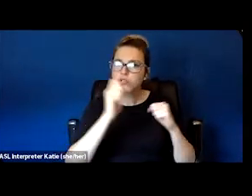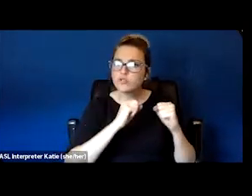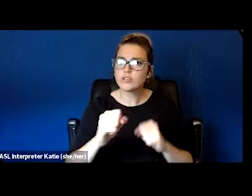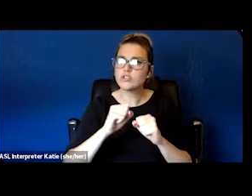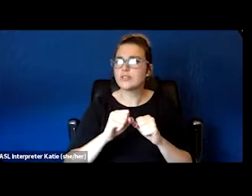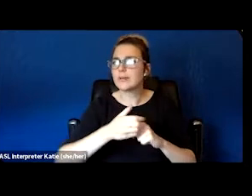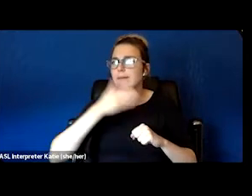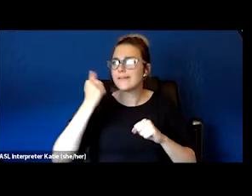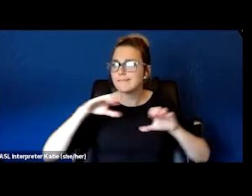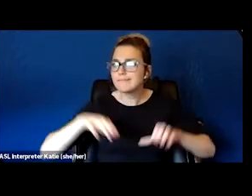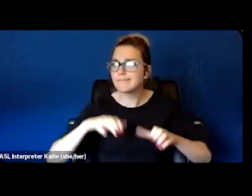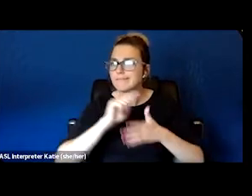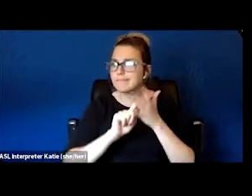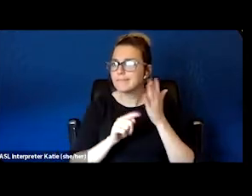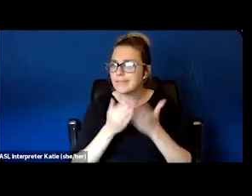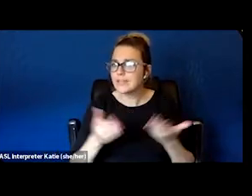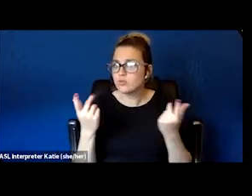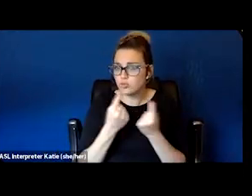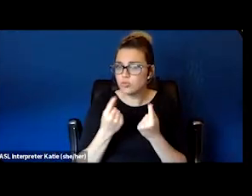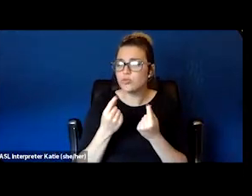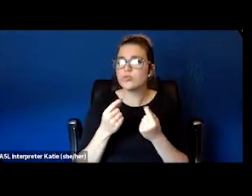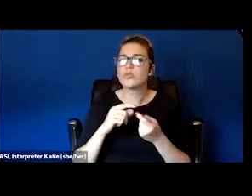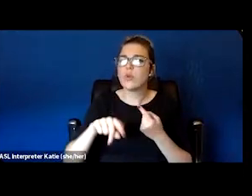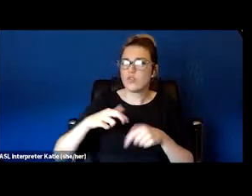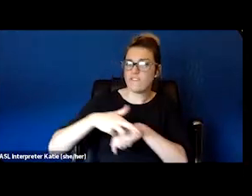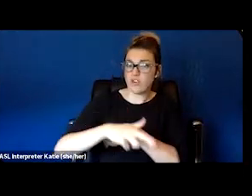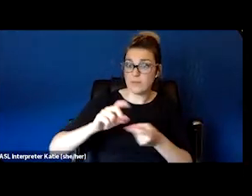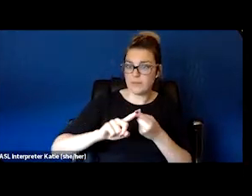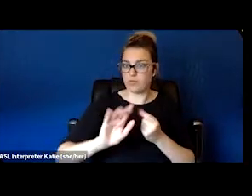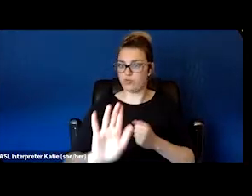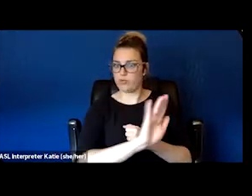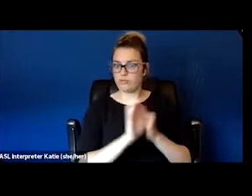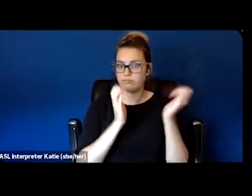and building relationships with other leaders and organizations with similar missions and values.